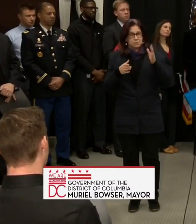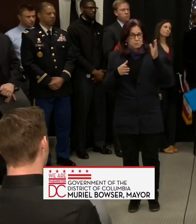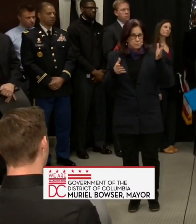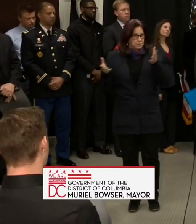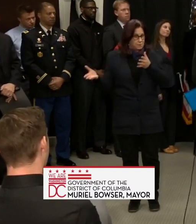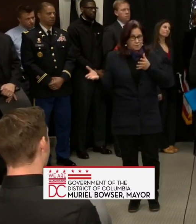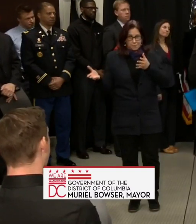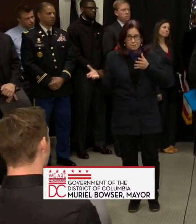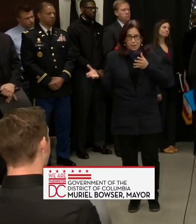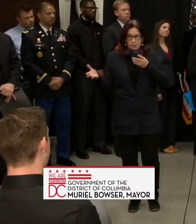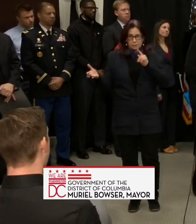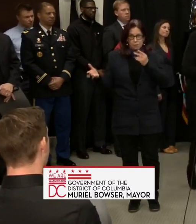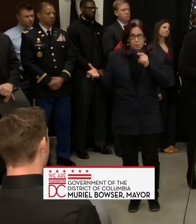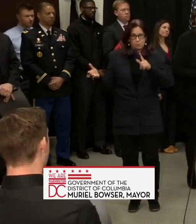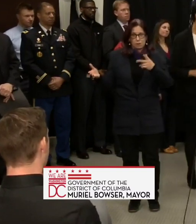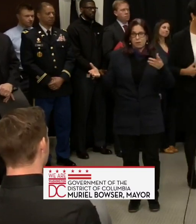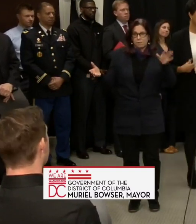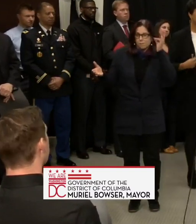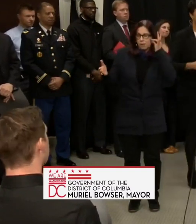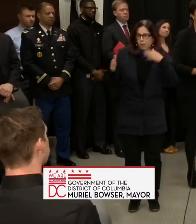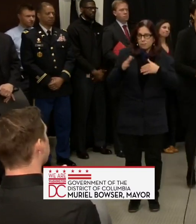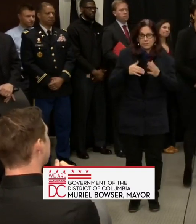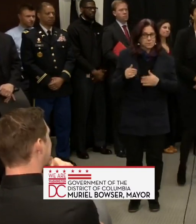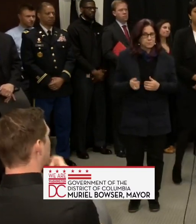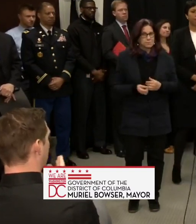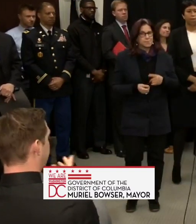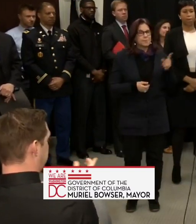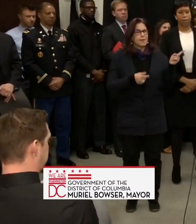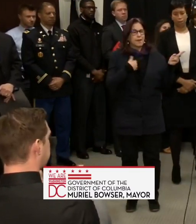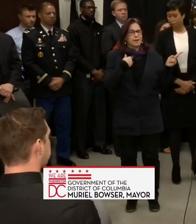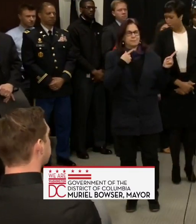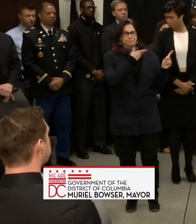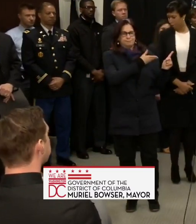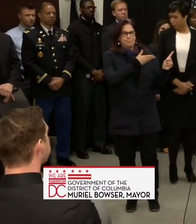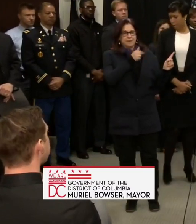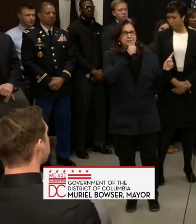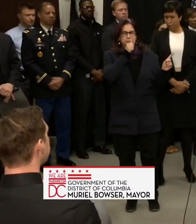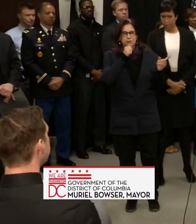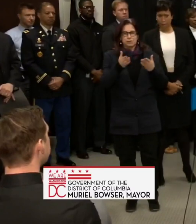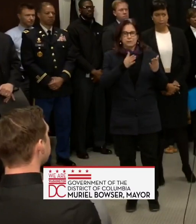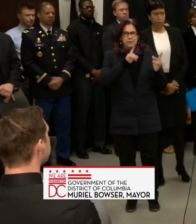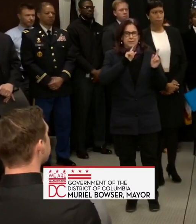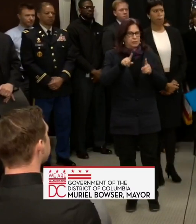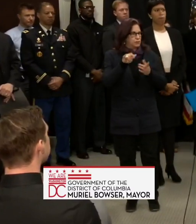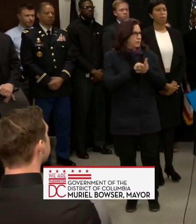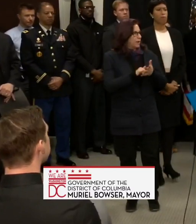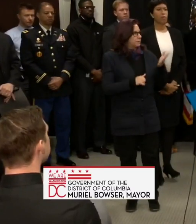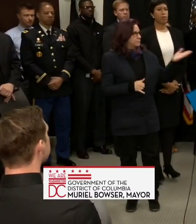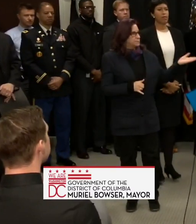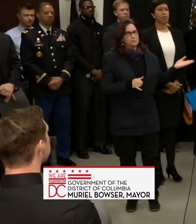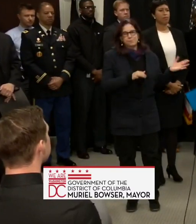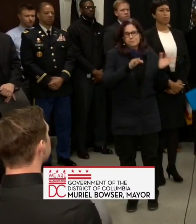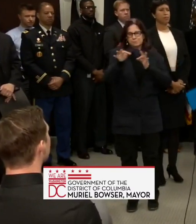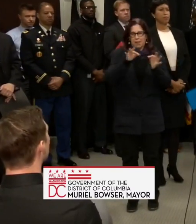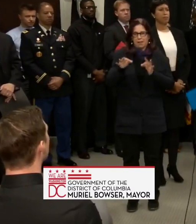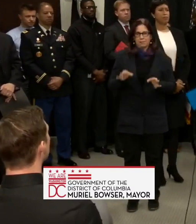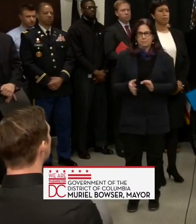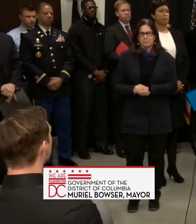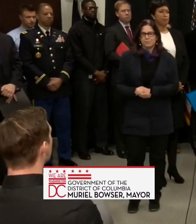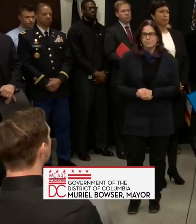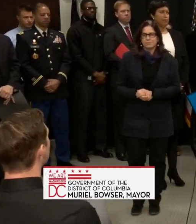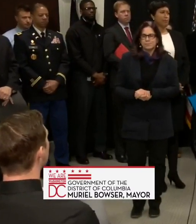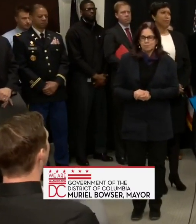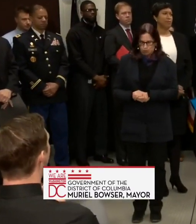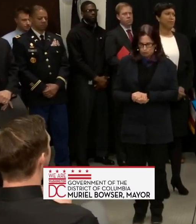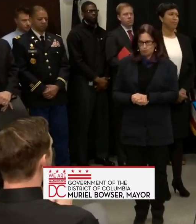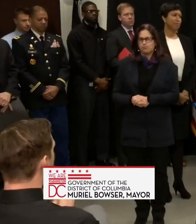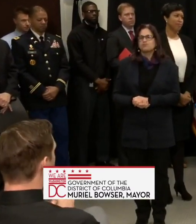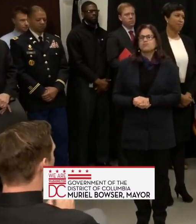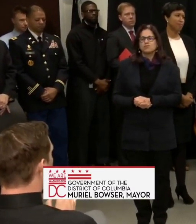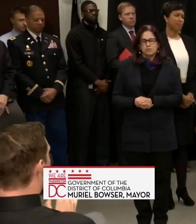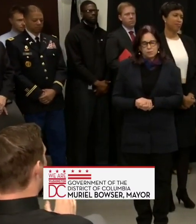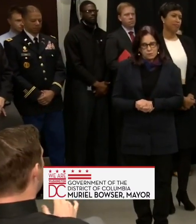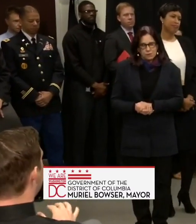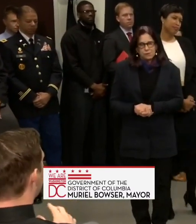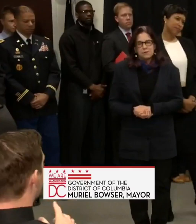SERVICE TO SPEAK TO THAT. >> AN EVENT OF THIS SIZE IS